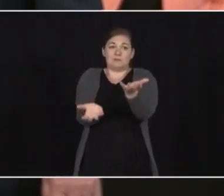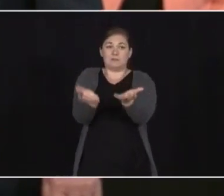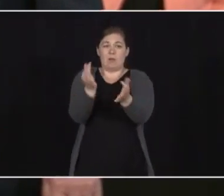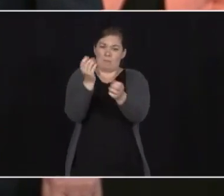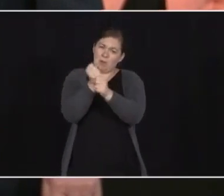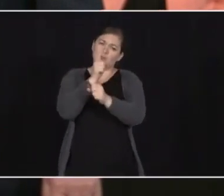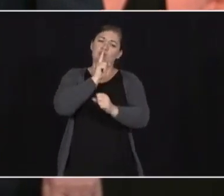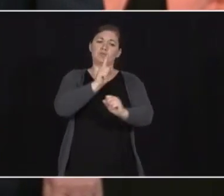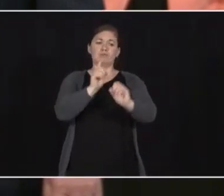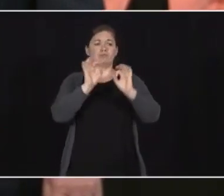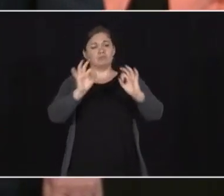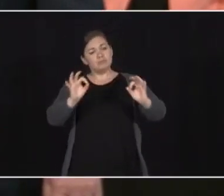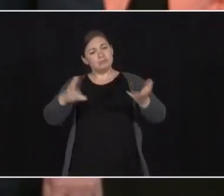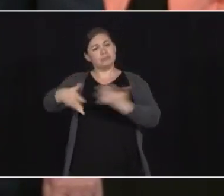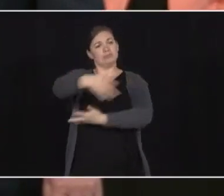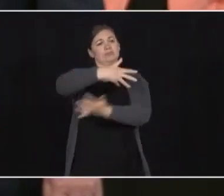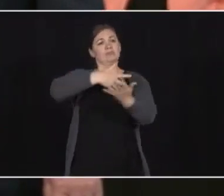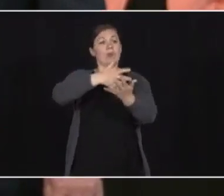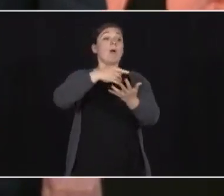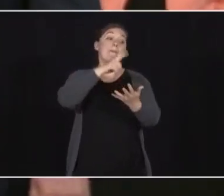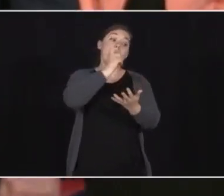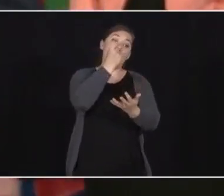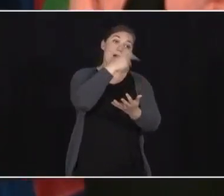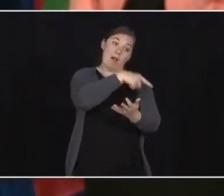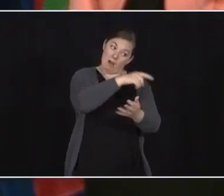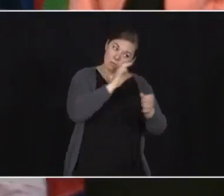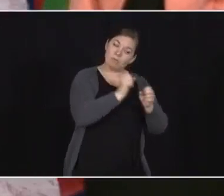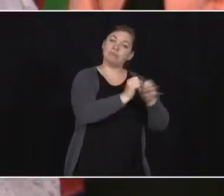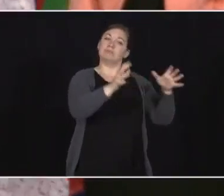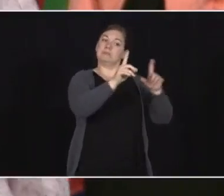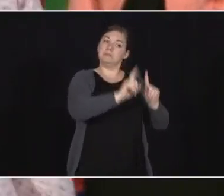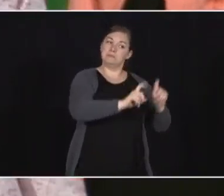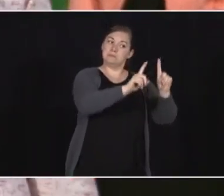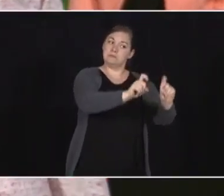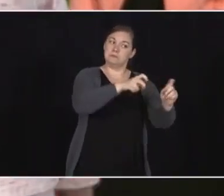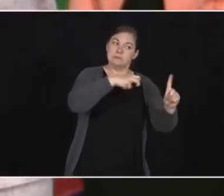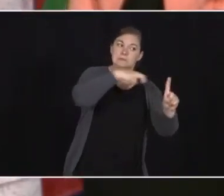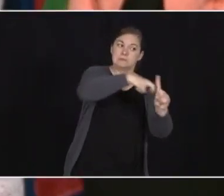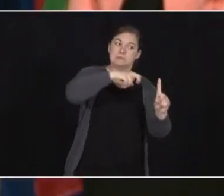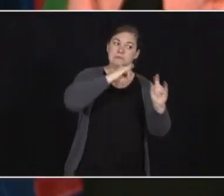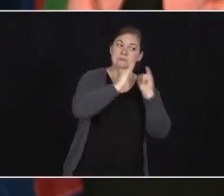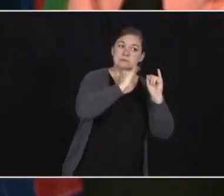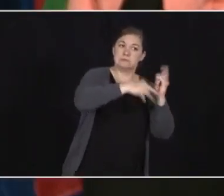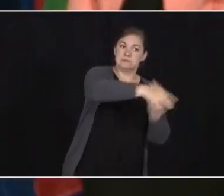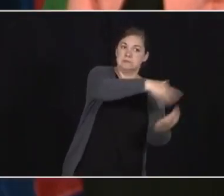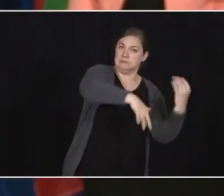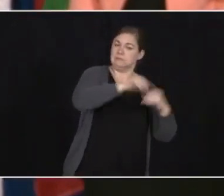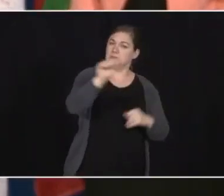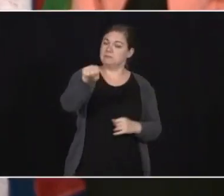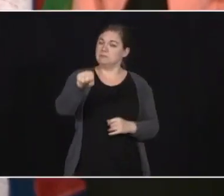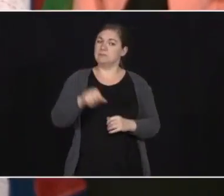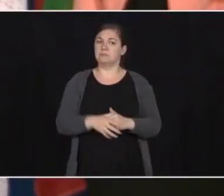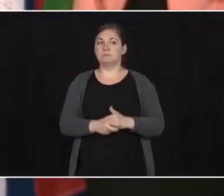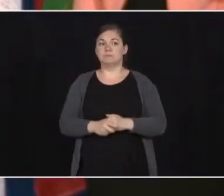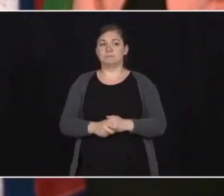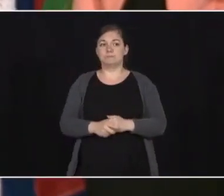effect that this could have on this particular area of question. We want to do the right thing. We are doing the work and the contact tracing.